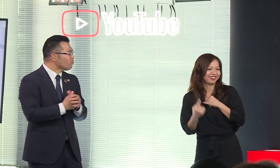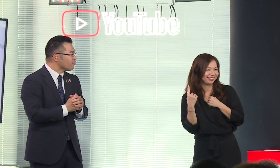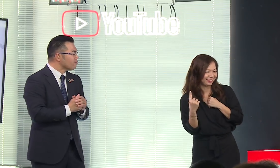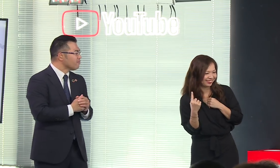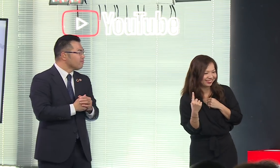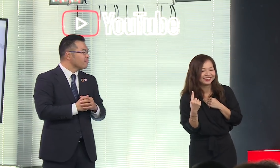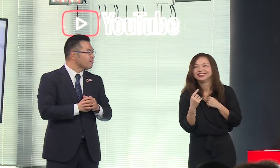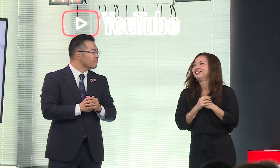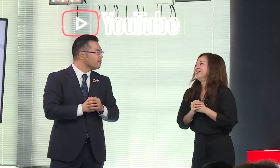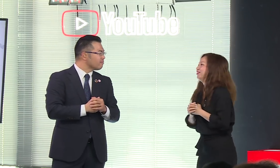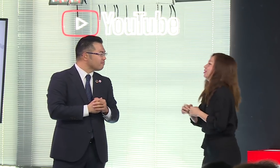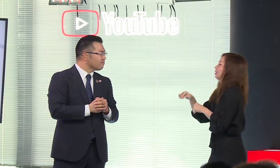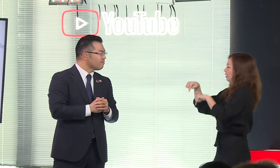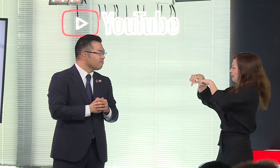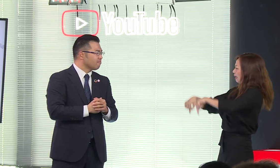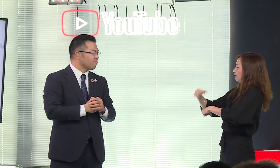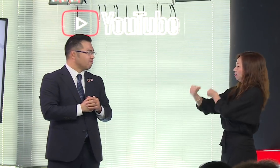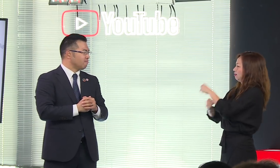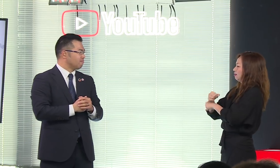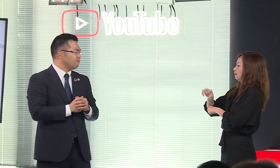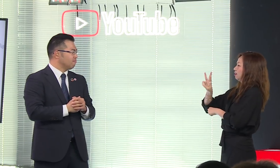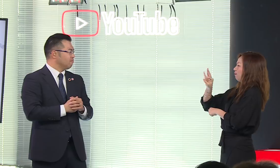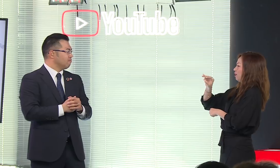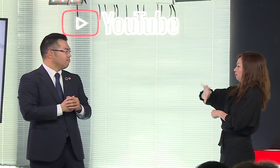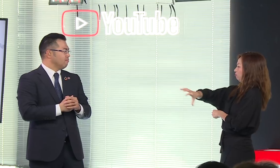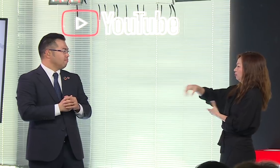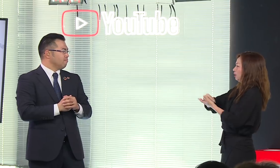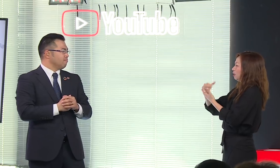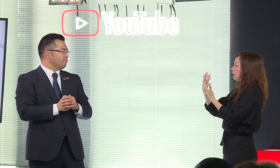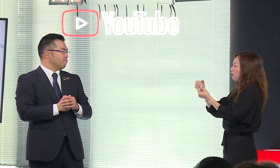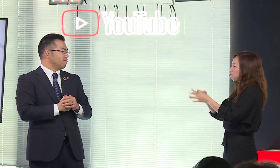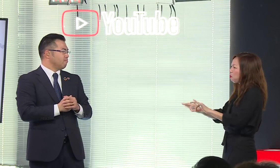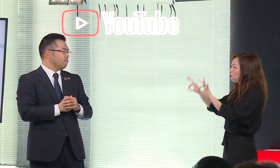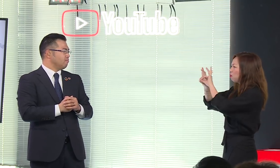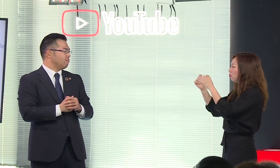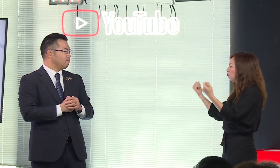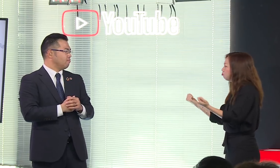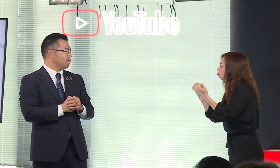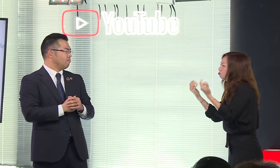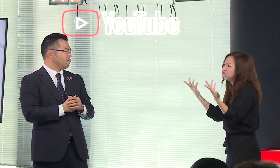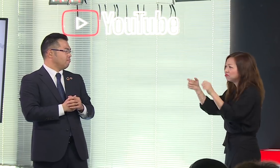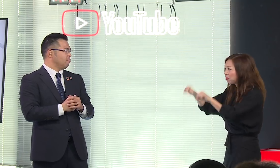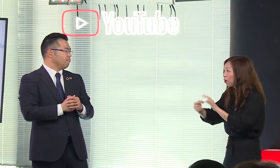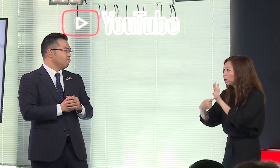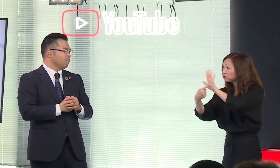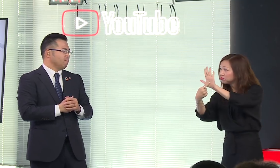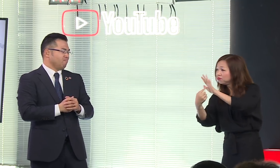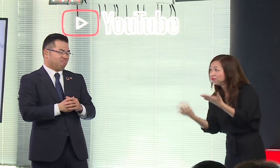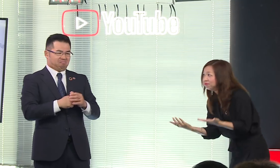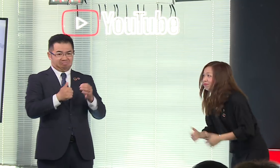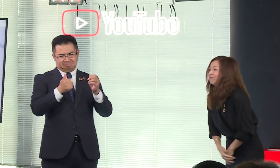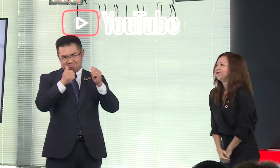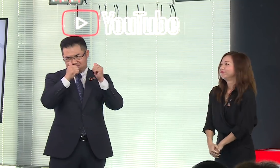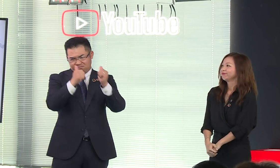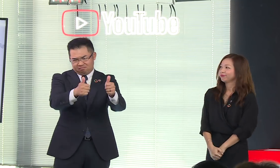Thank you for that. As you know, that's really important and we need to empower so that -- that's so true. Thank you